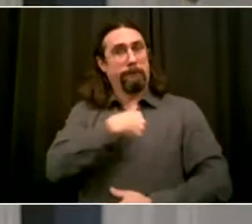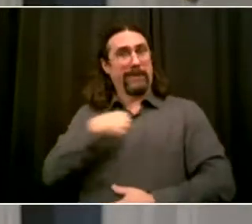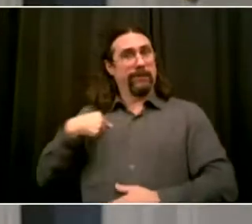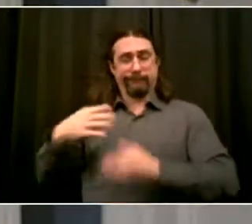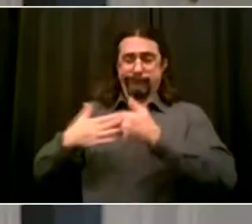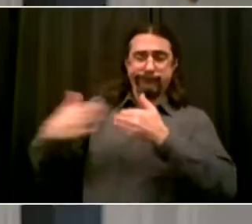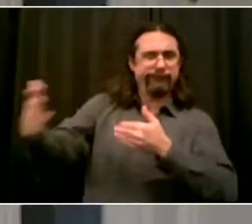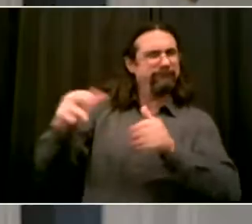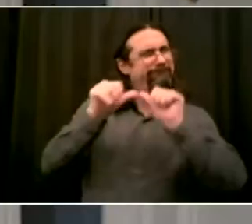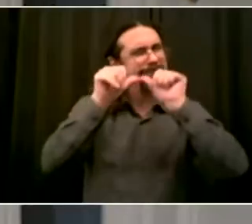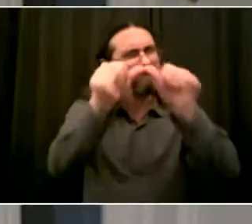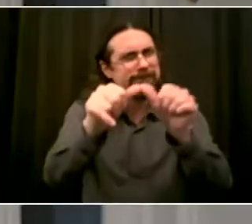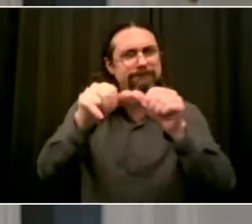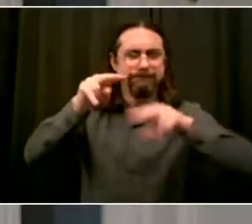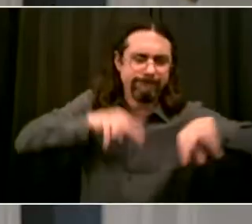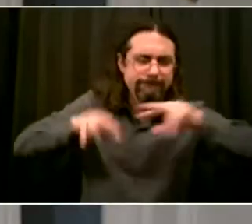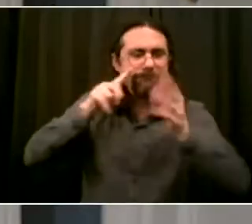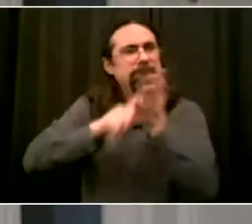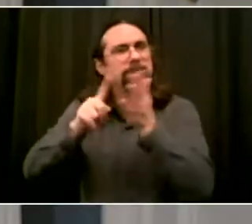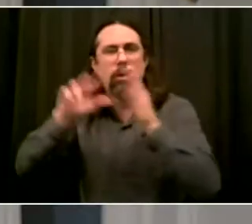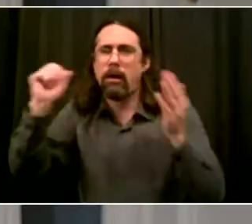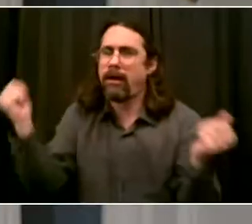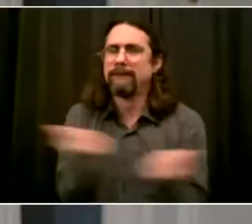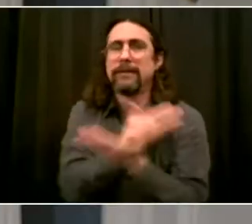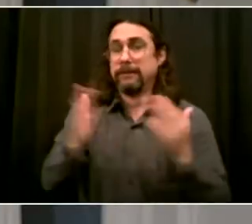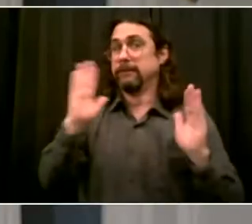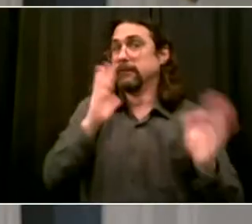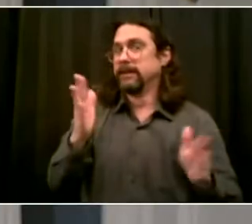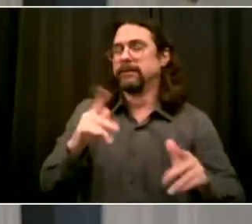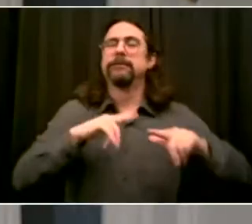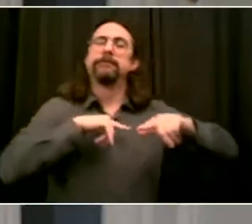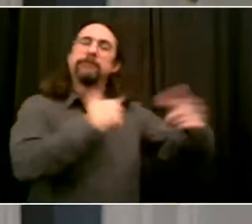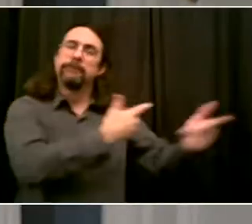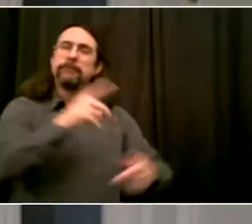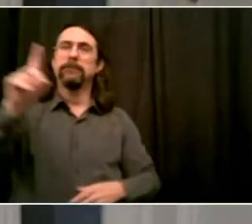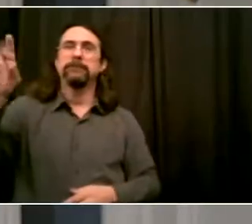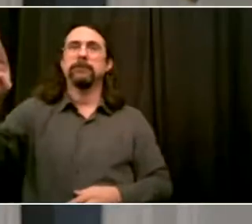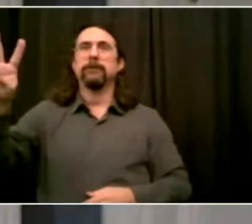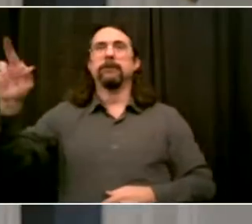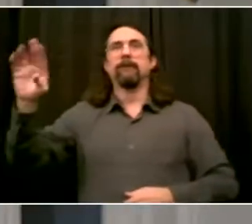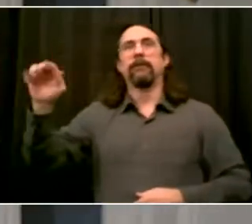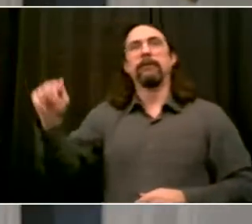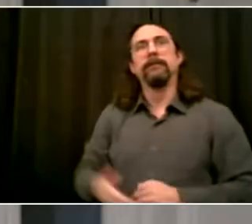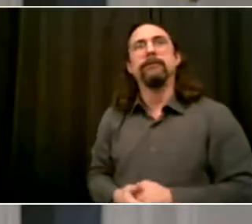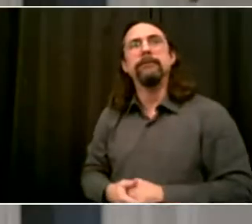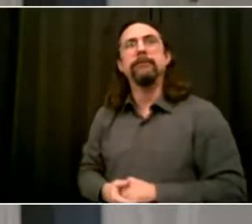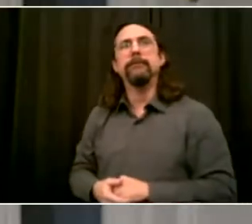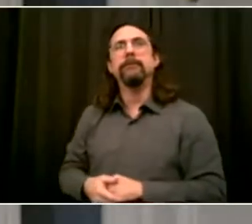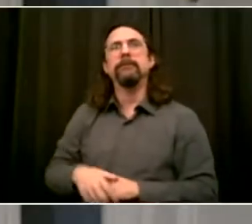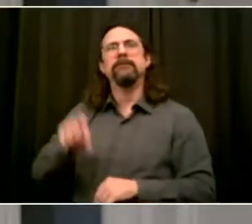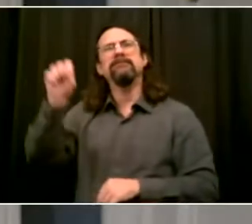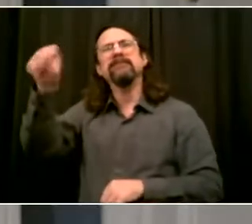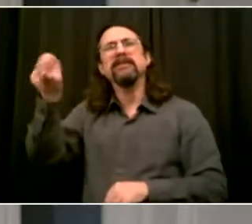YOU WANT TO ADD? THERE ARE SOME THINGS WE DON'T KNOW ABOUT